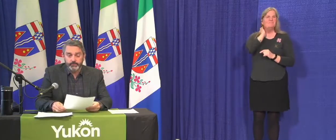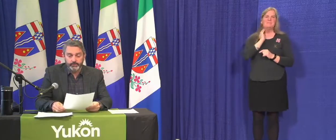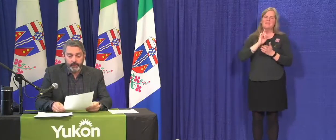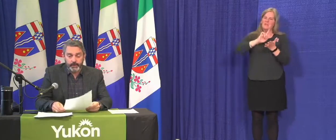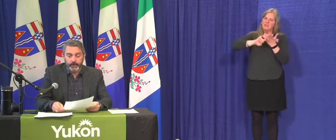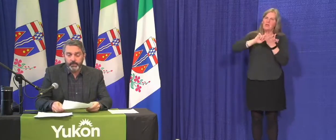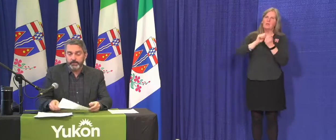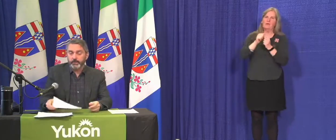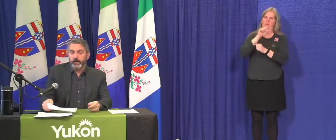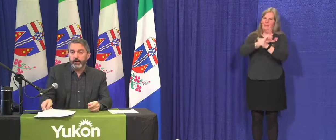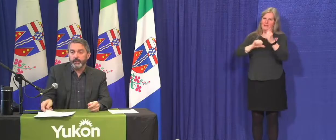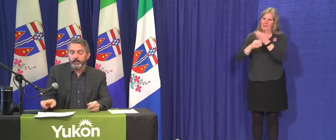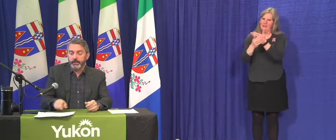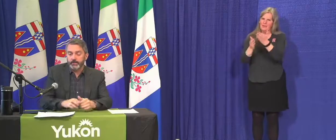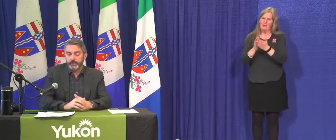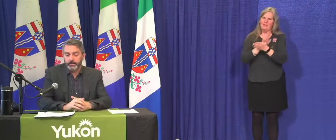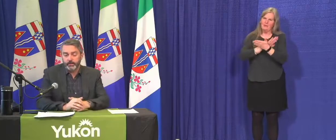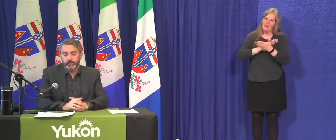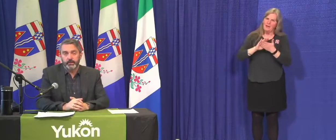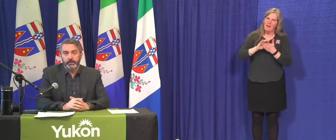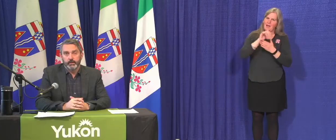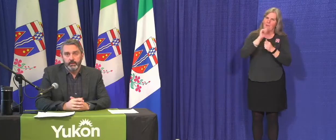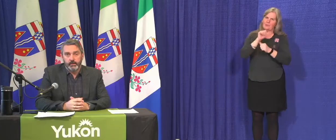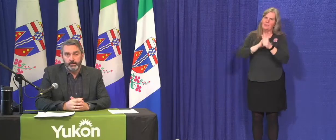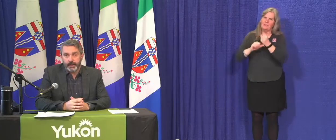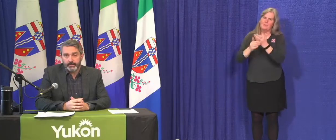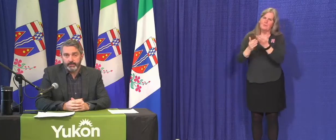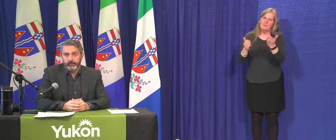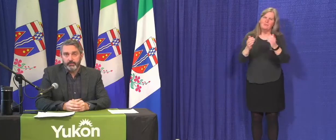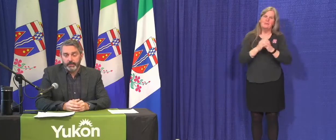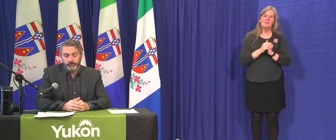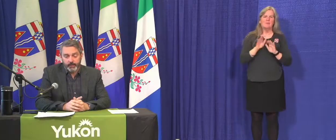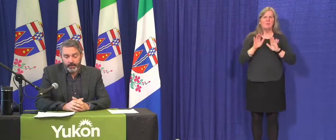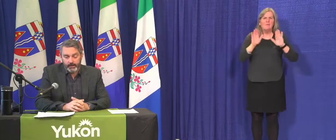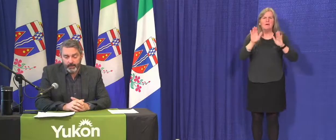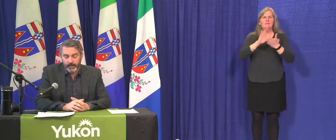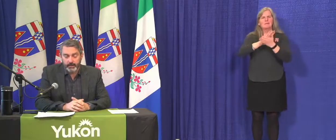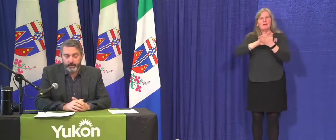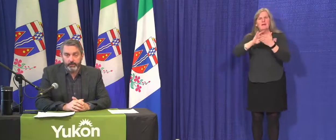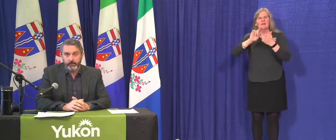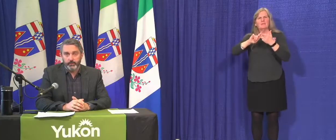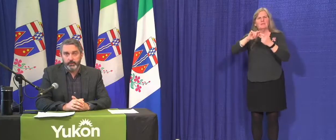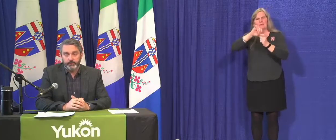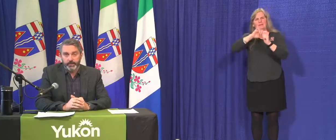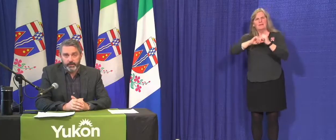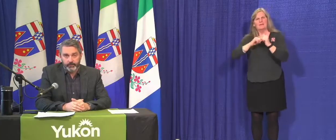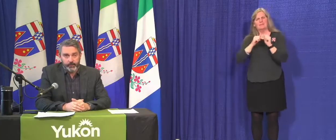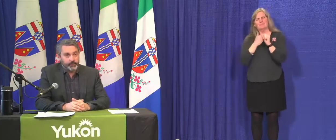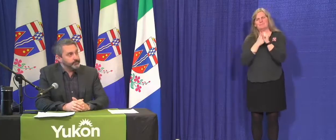The Moderna vaccine is safe and is saving lives. Thank you Yukoners for your